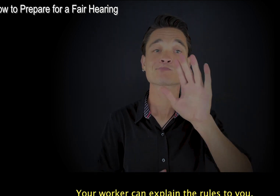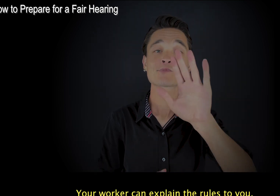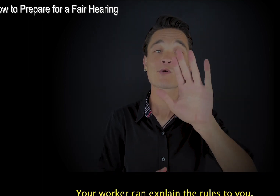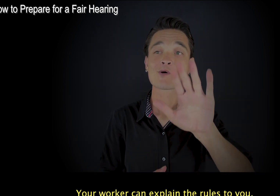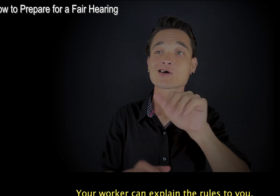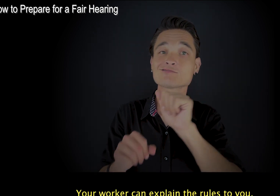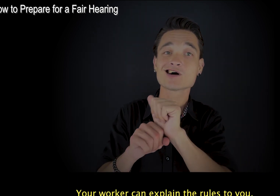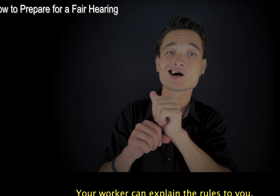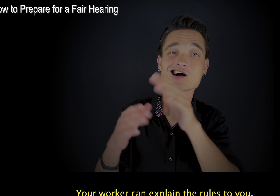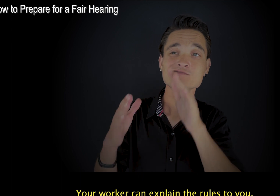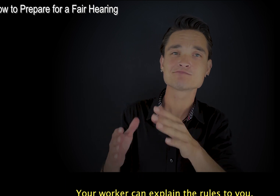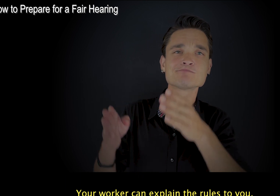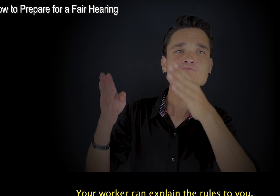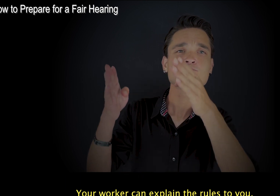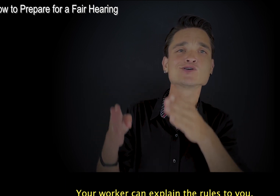Your worker can explain the rules to you.